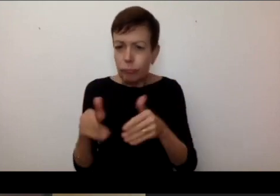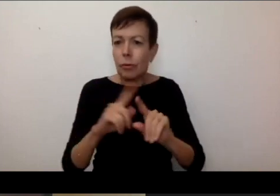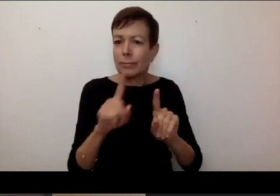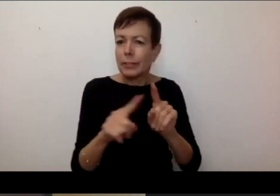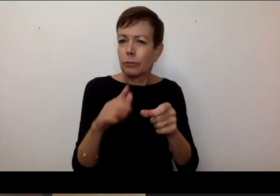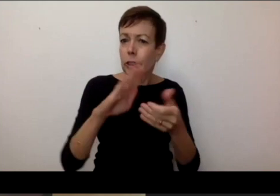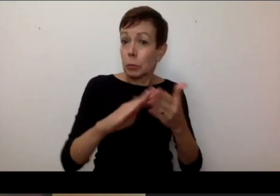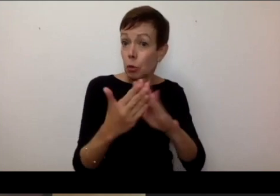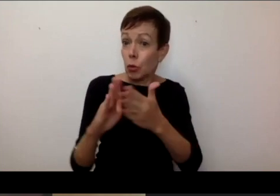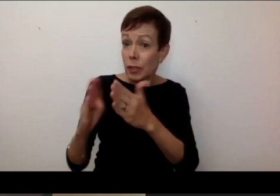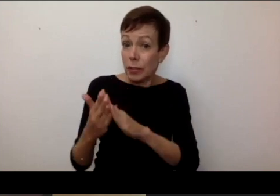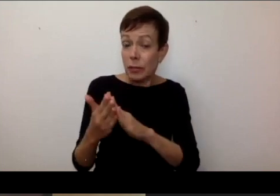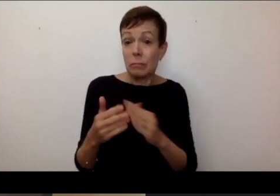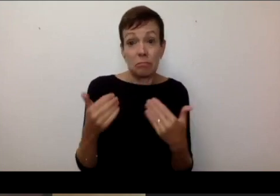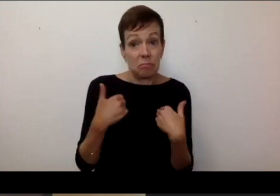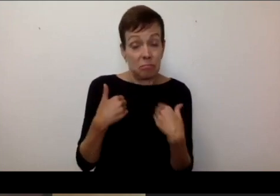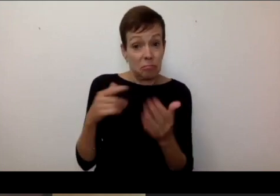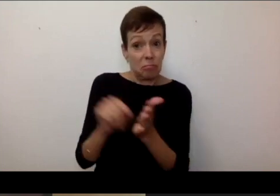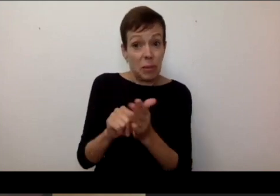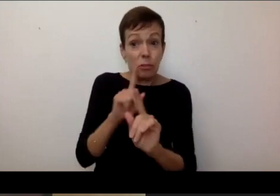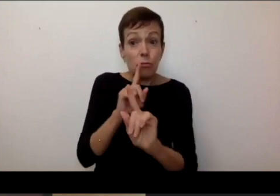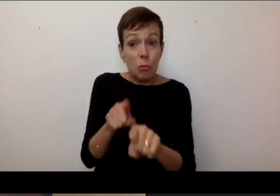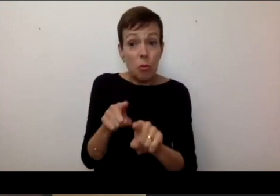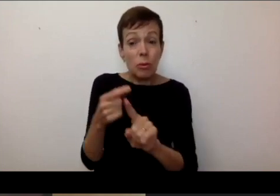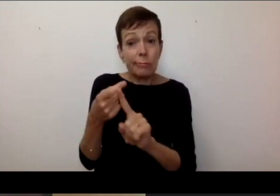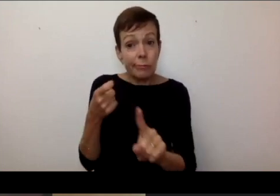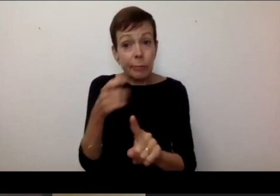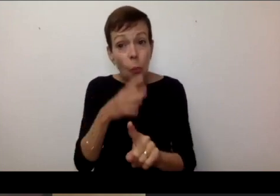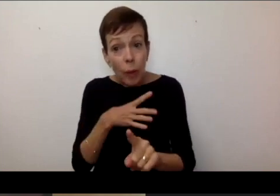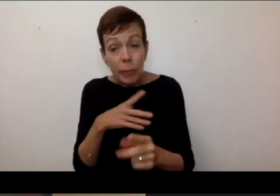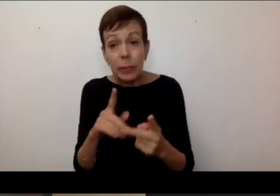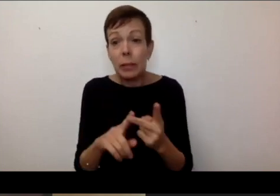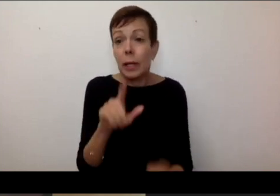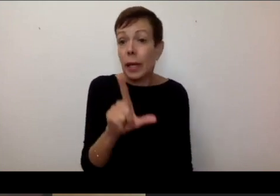already came out with a report a case for women a case for lgbtq plus